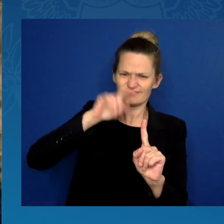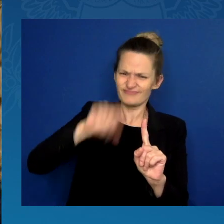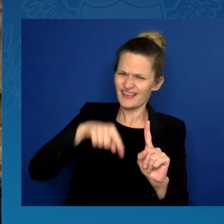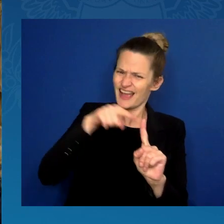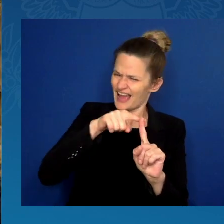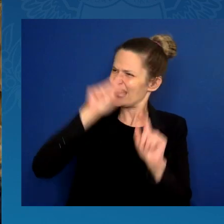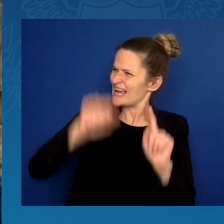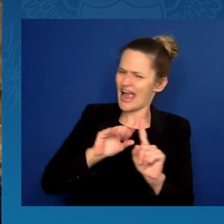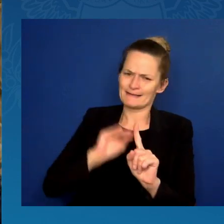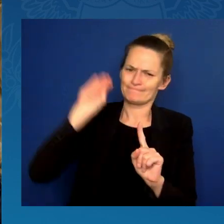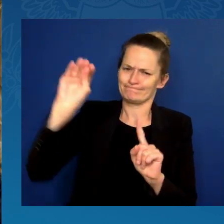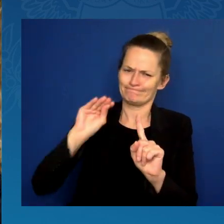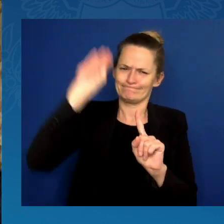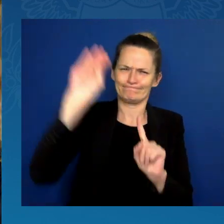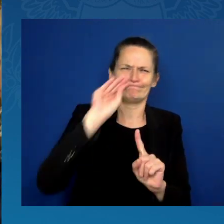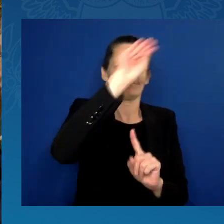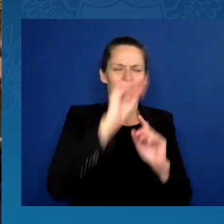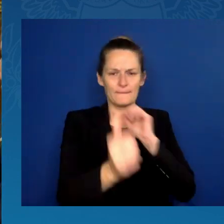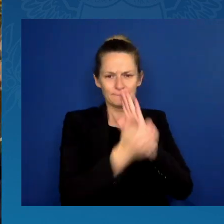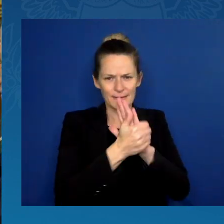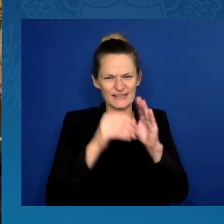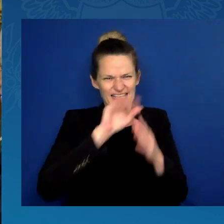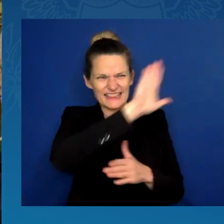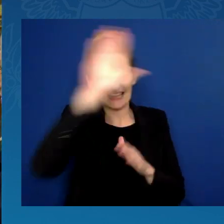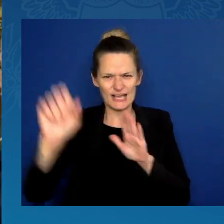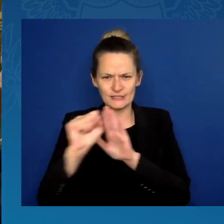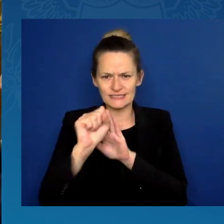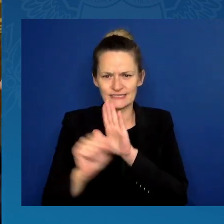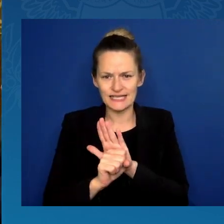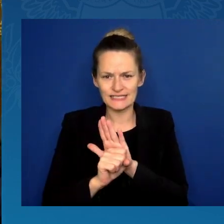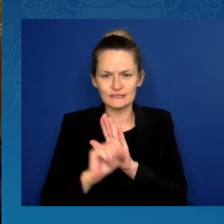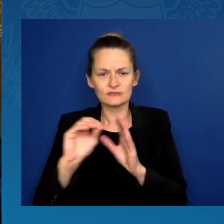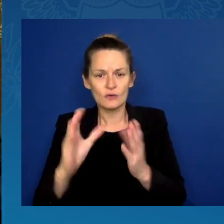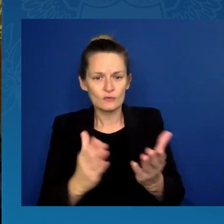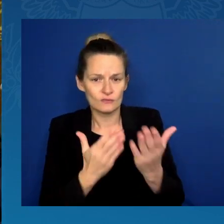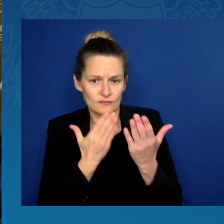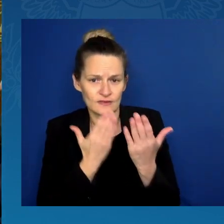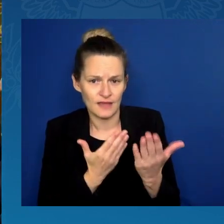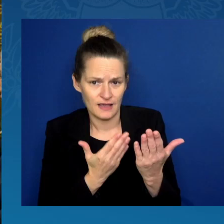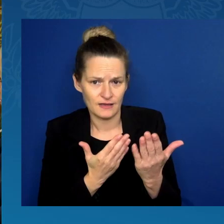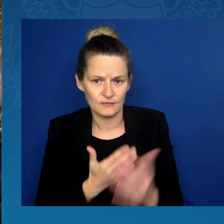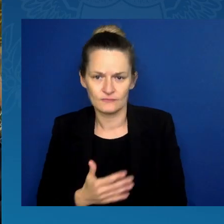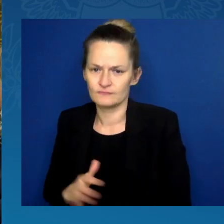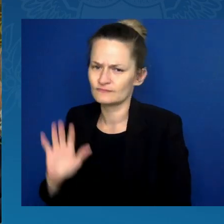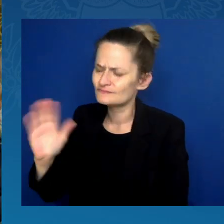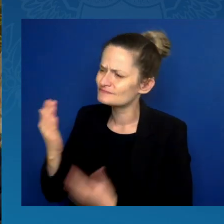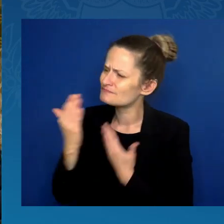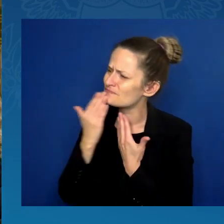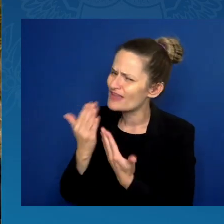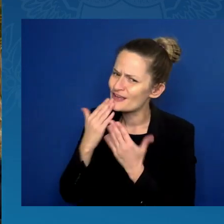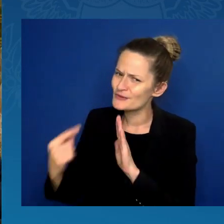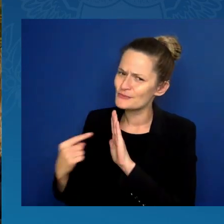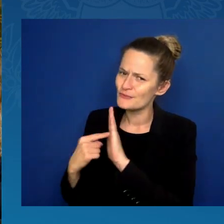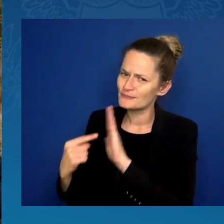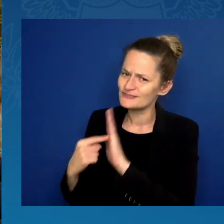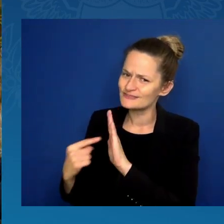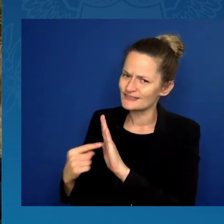Julie Rodriguez: Thank you so much, Representative Ruiz, for sharing that and for also emphasizing the tremendous coalition building efforts